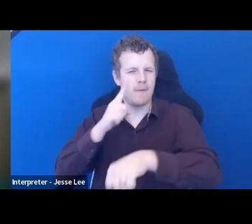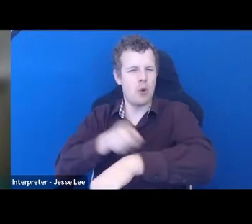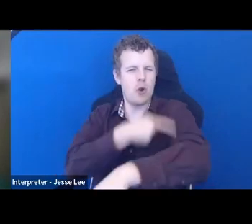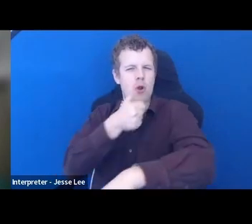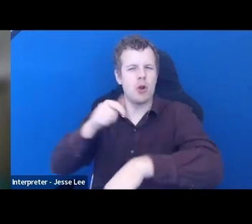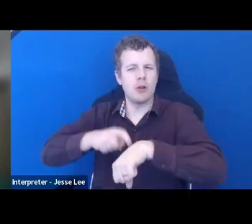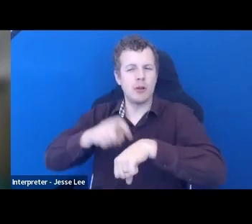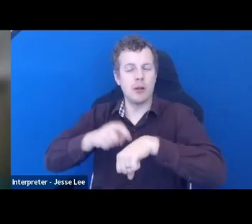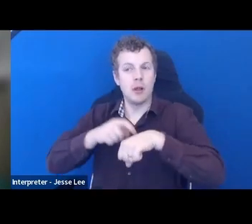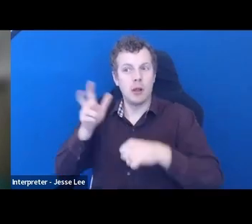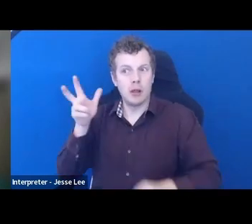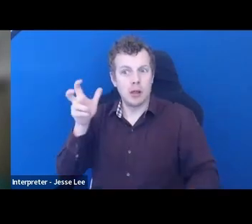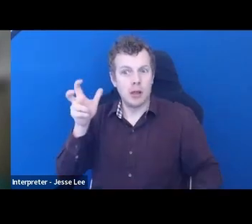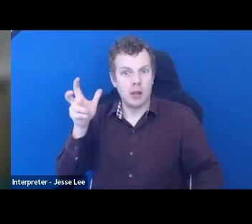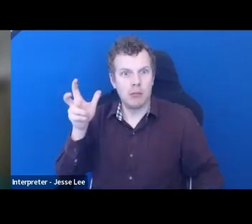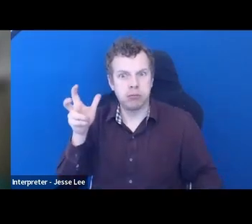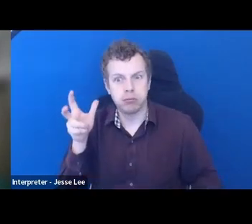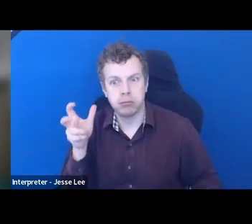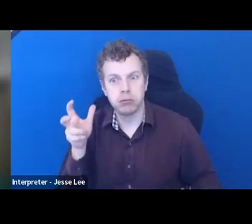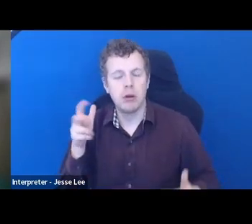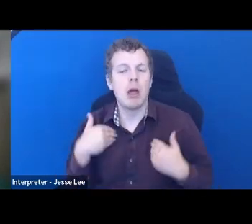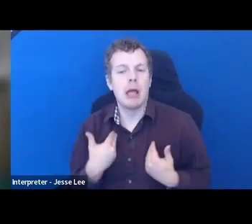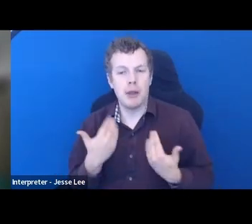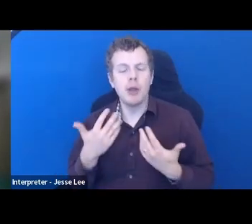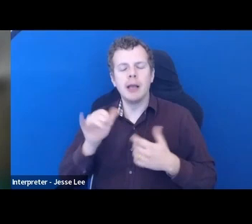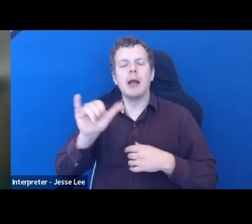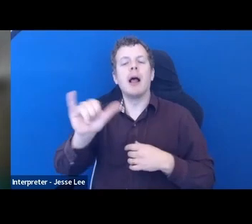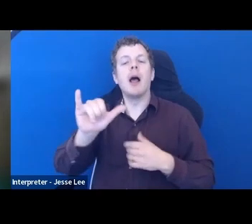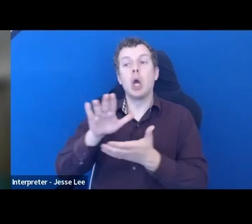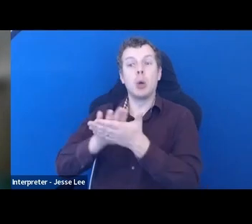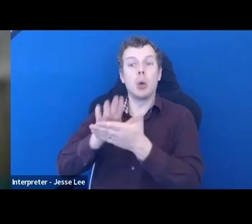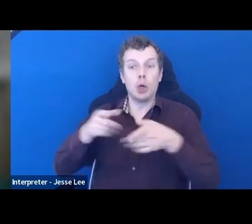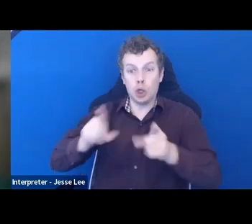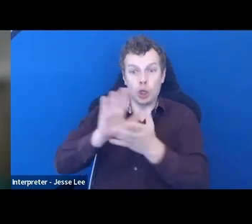So that might be throughout the school day. And then after school during activities they're coming home.